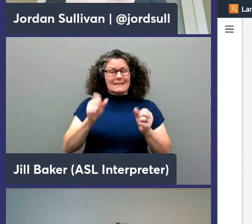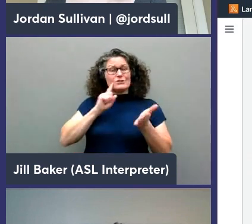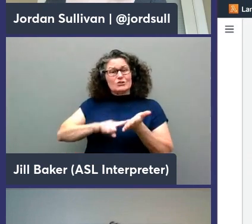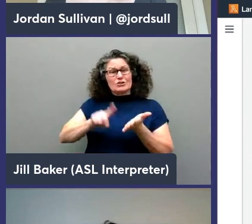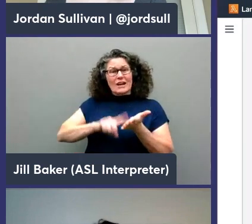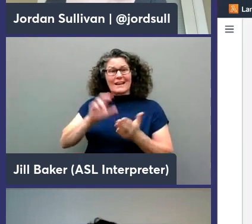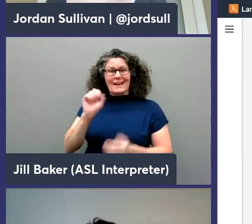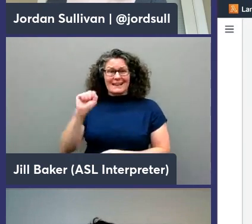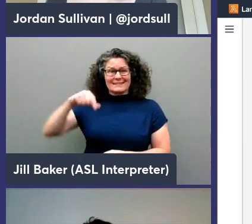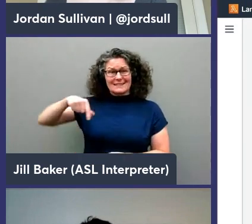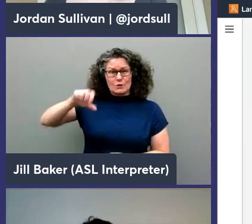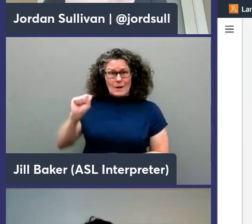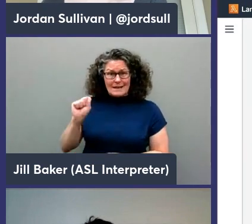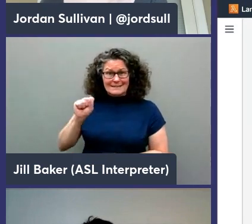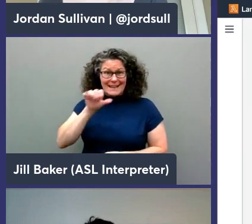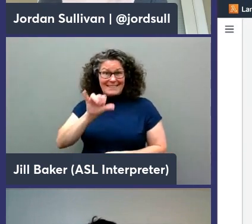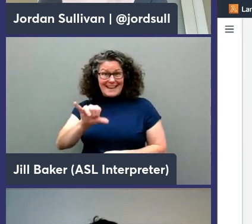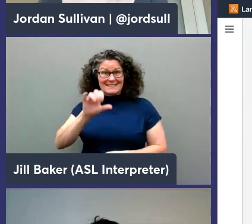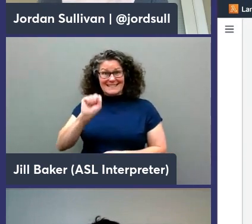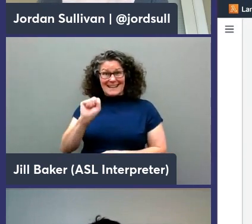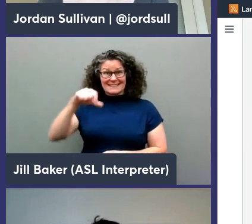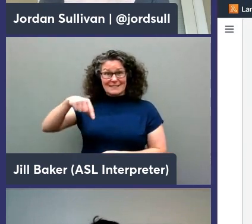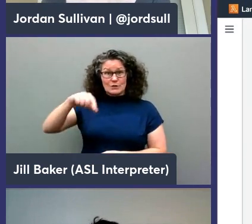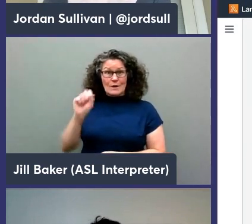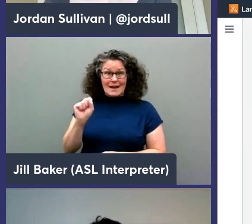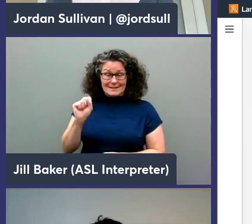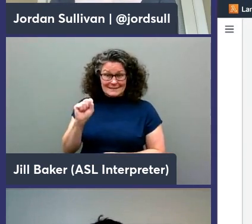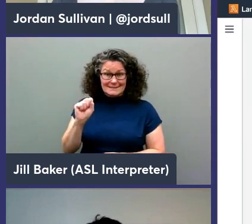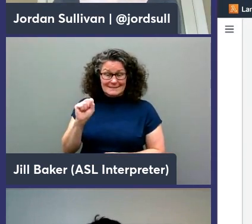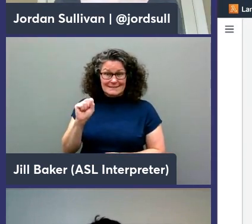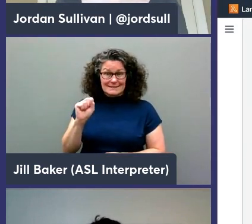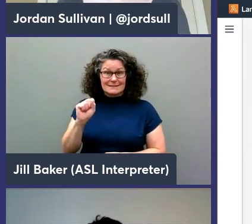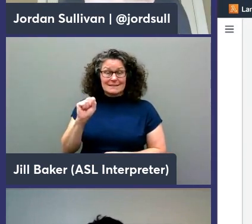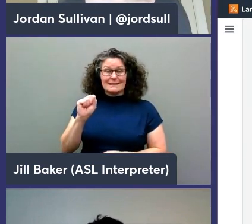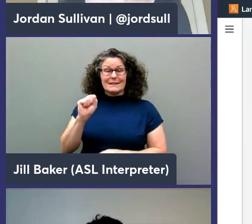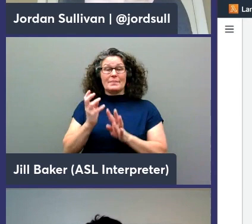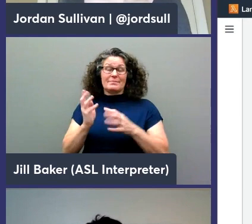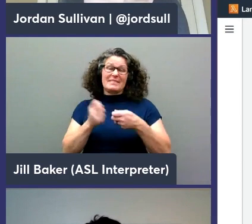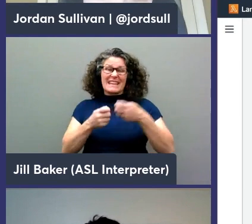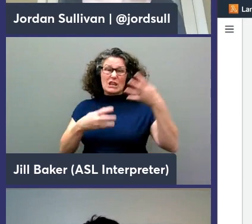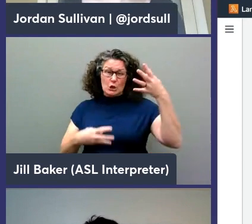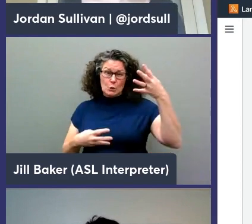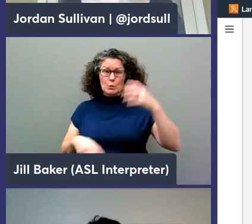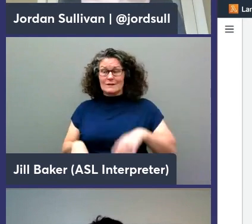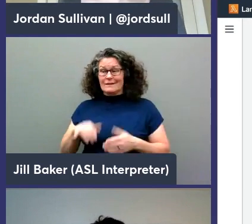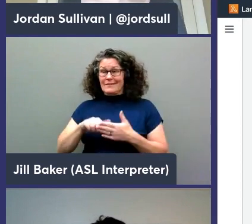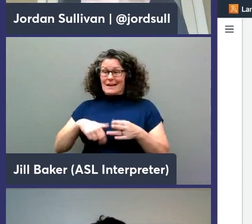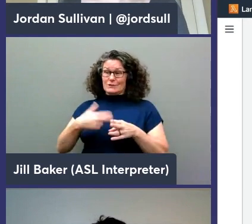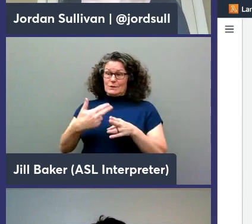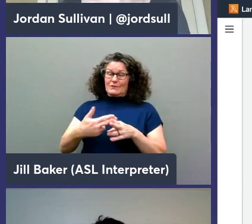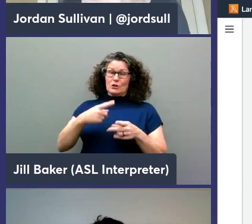This is the SQS queue that is referred to in the state machine here.